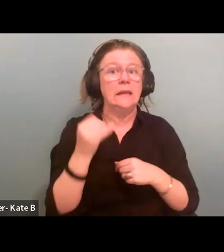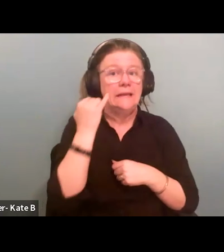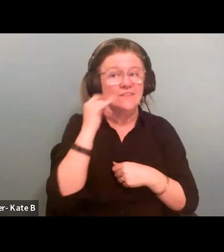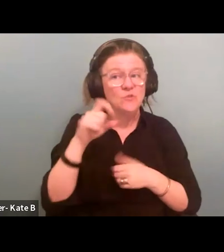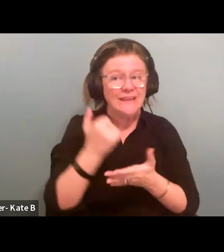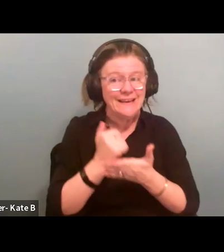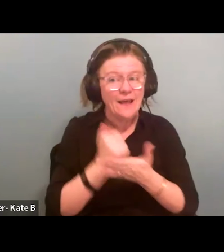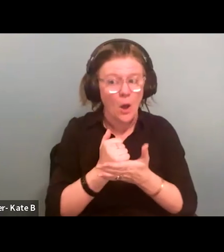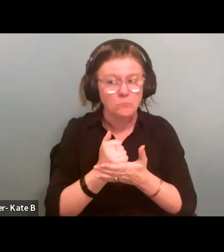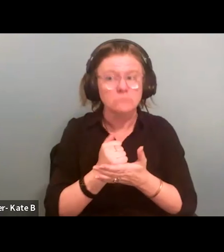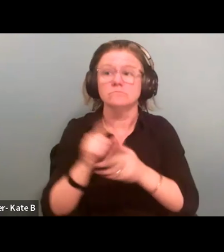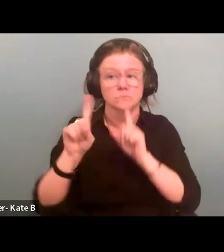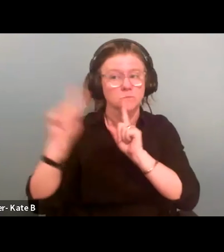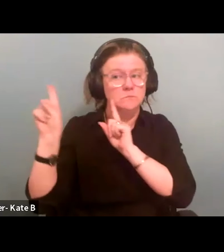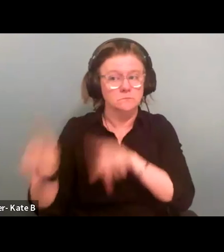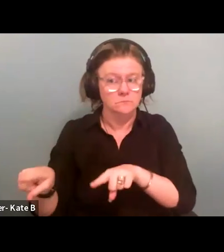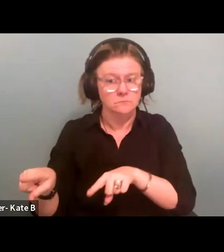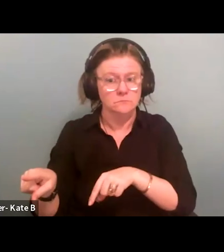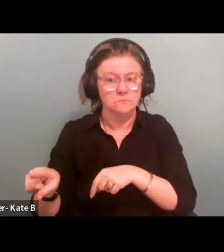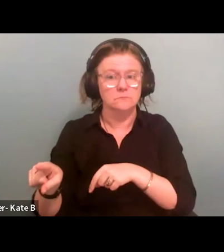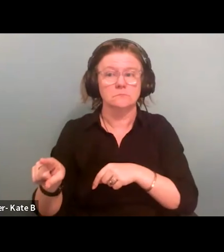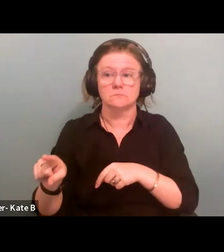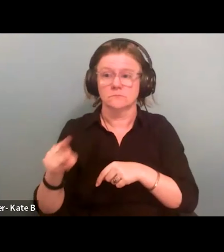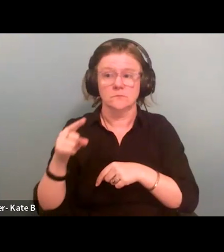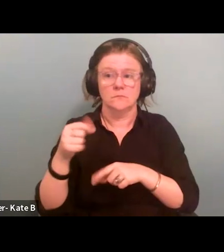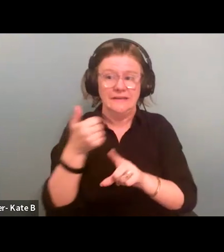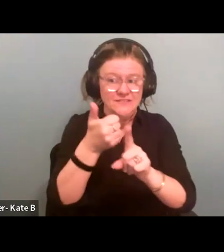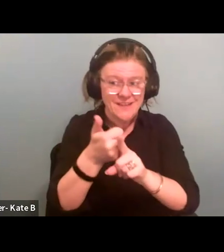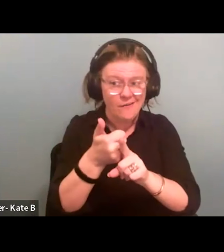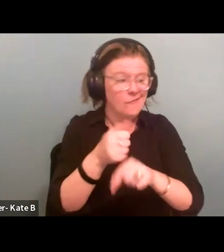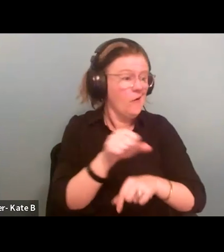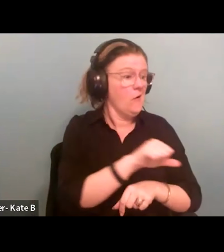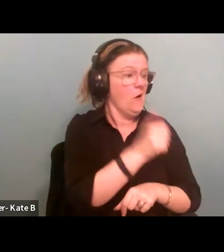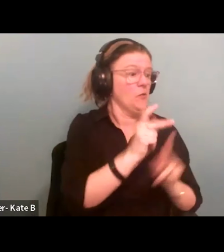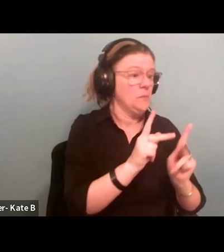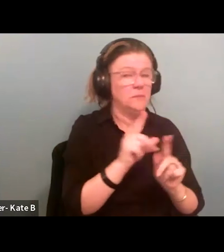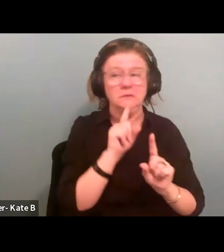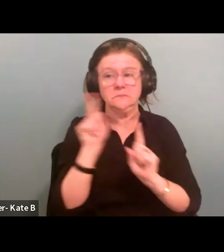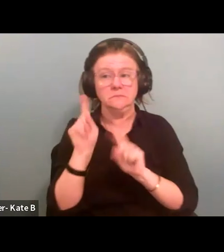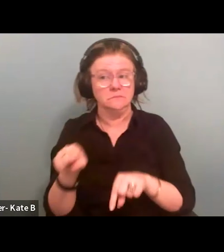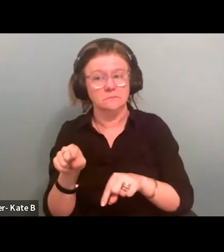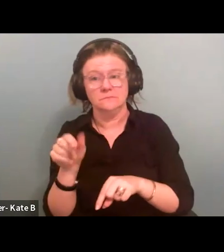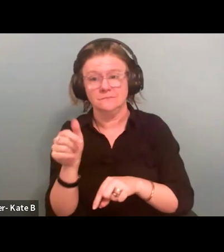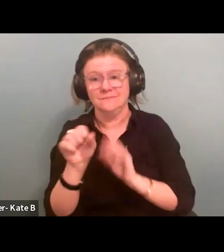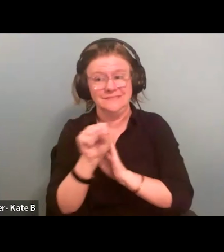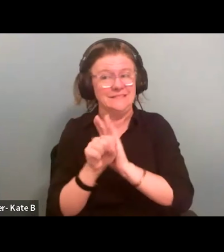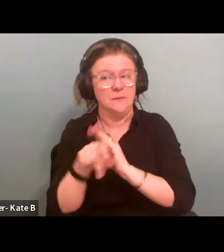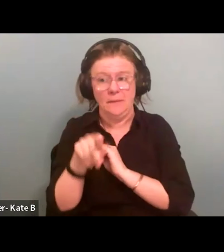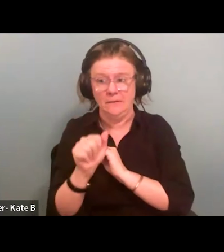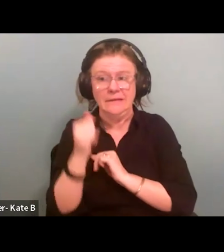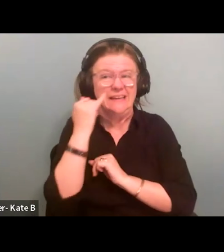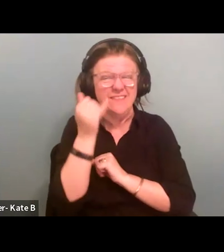at any time on any one who's age 60 and better in Pennsylvania if you have any concerns.